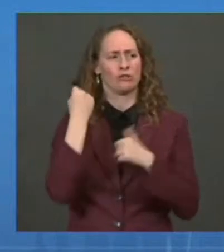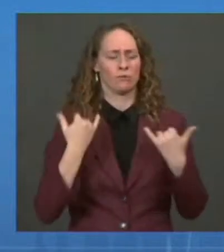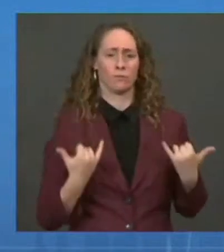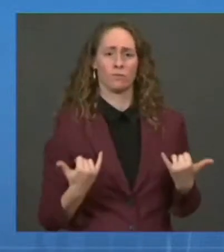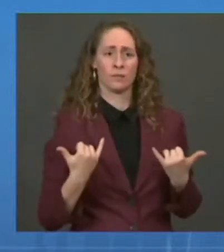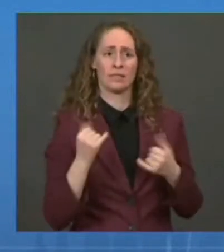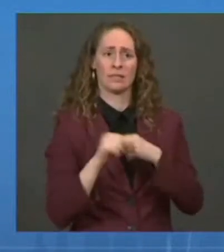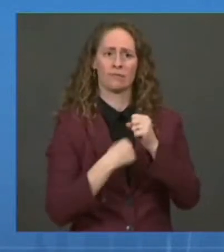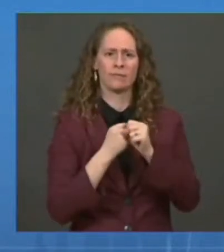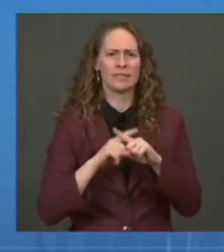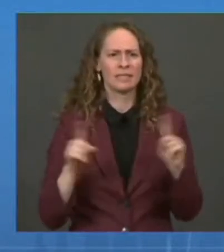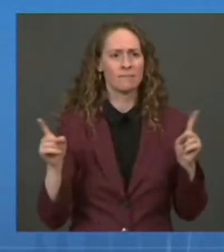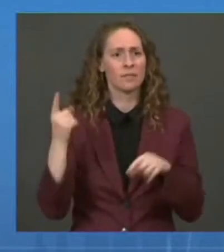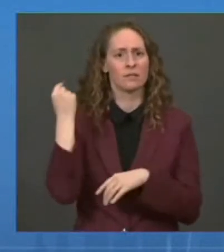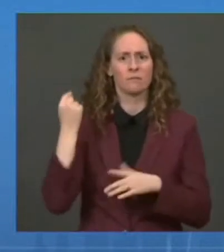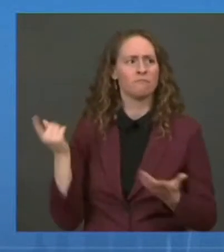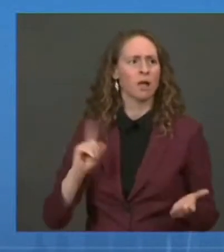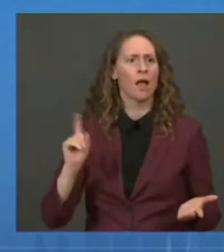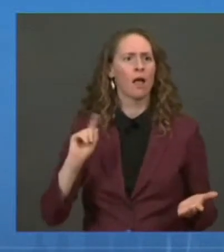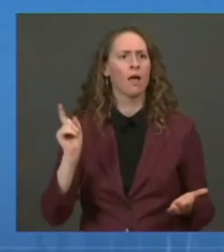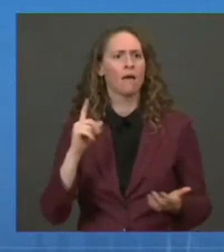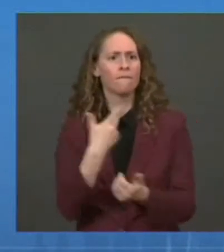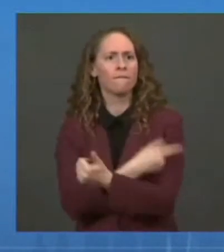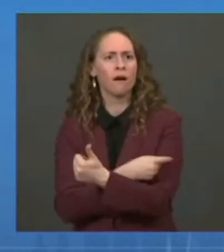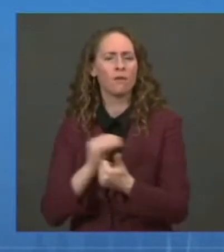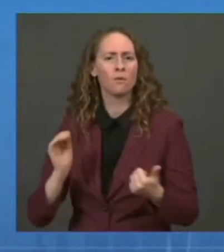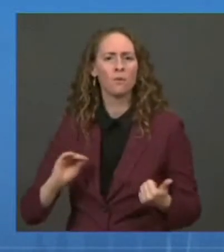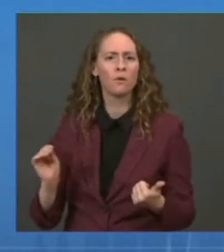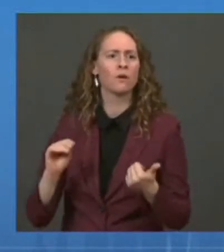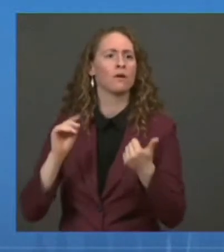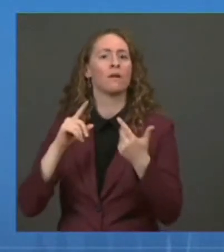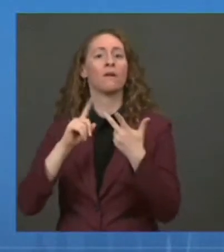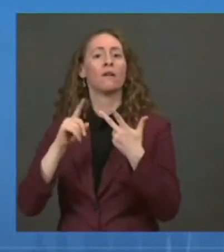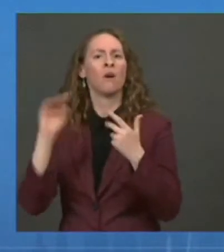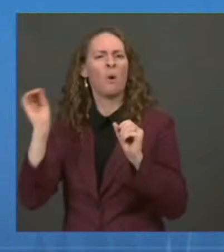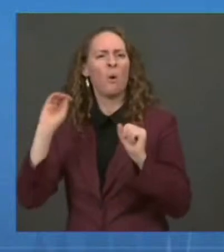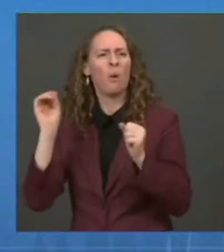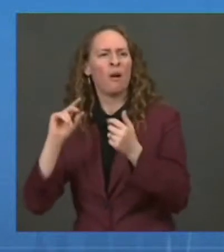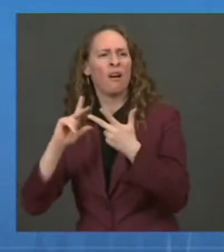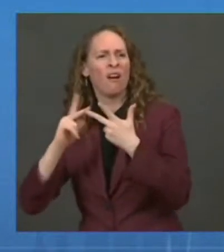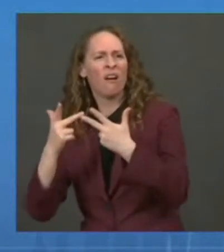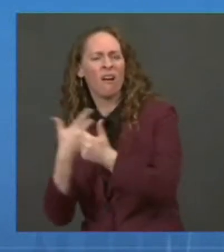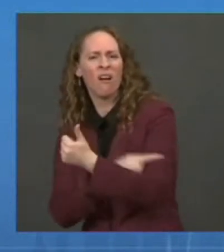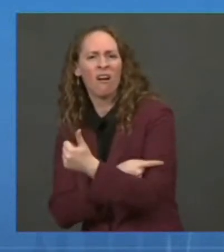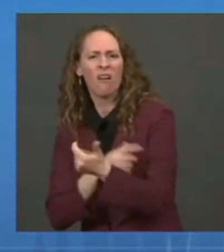VACCINES WERE NOT YET AVAILABLE TO ANYONE LET ALONE BOOSTER SHOTS. RAPID STS RE NOT YET ON THE